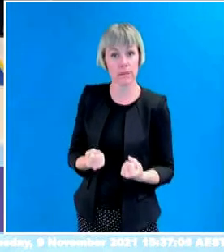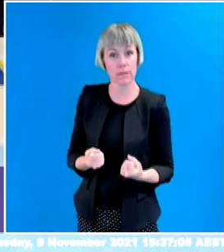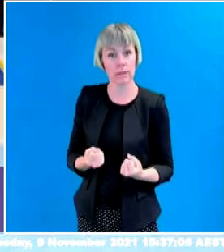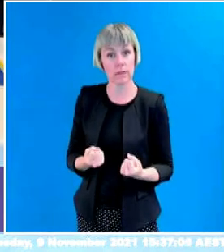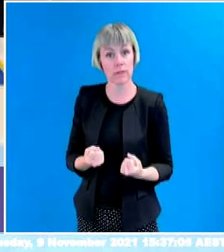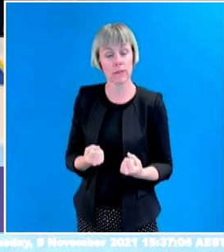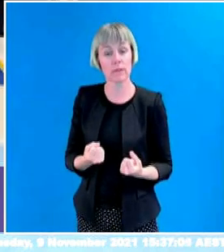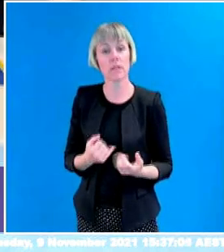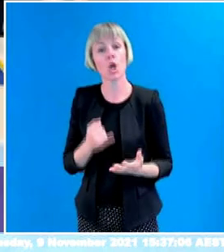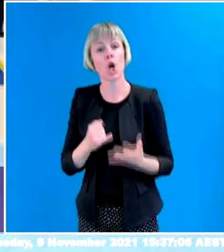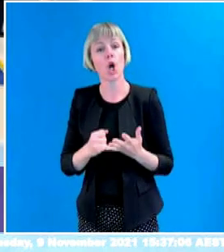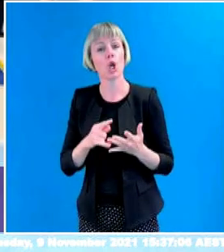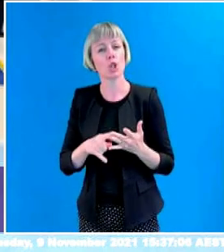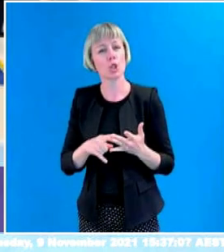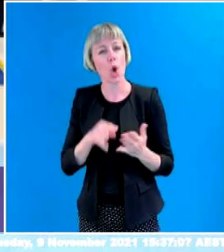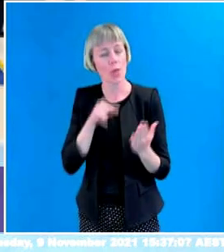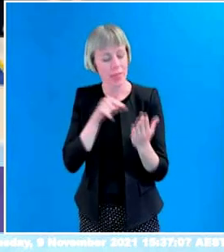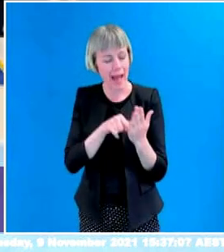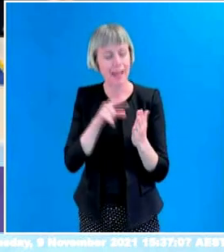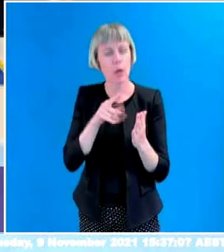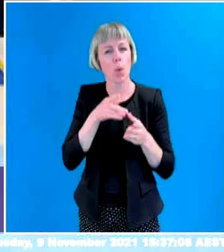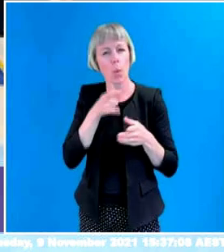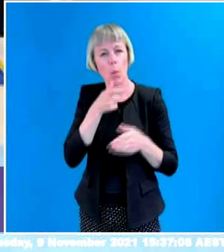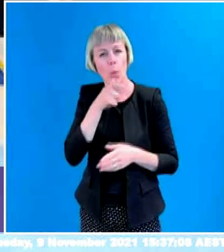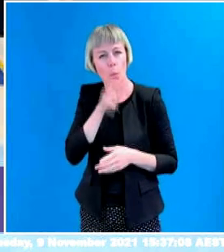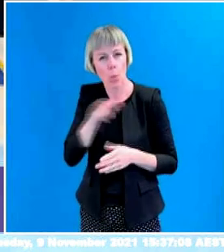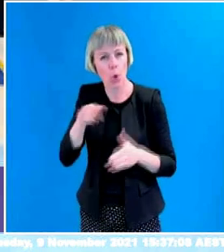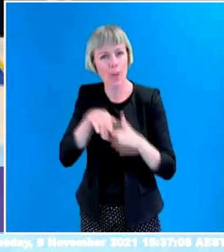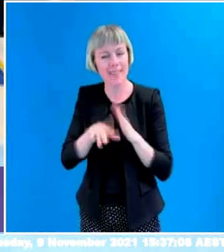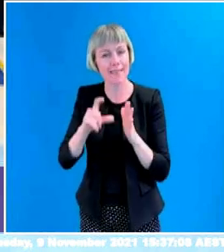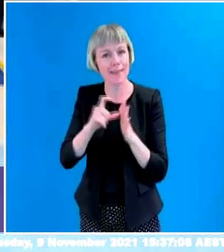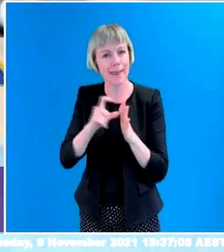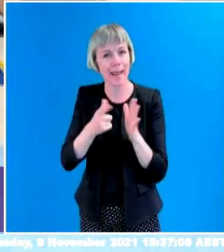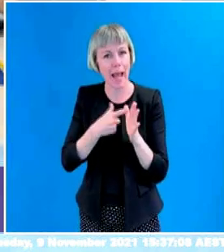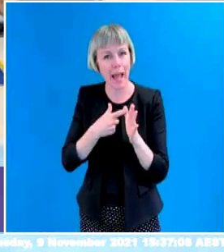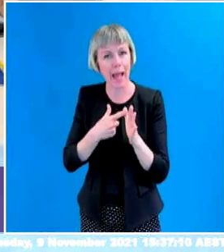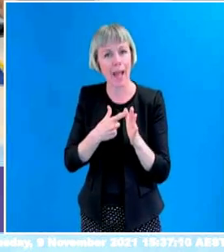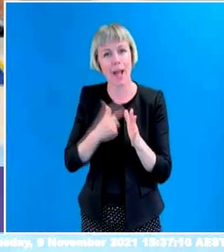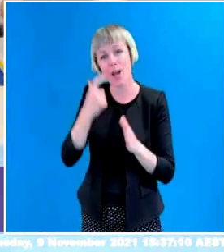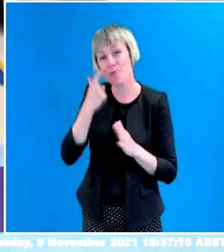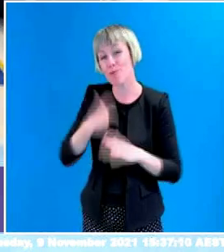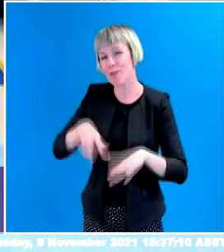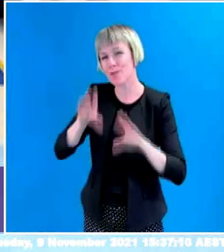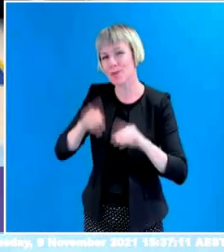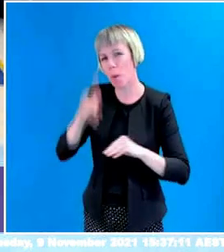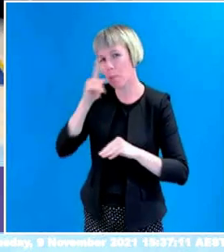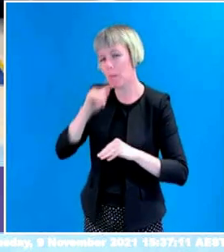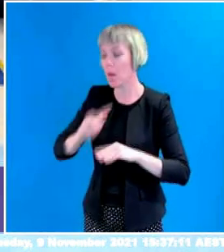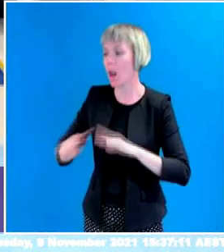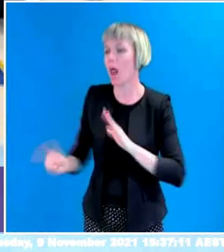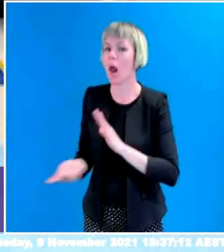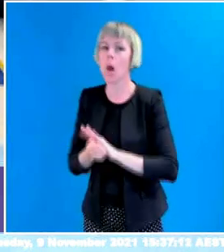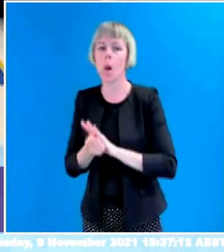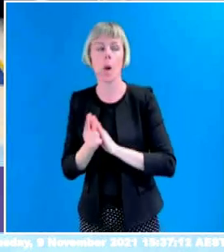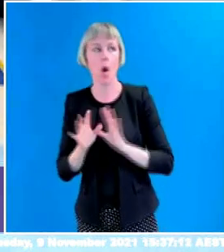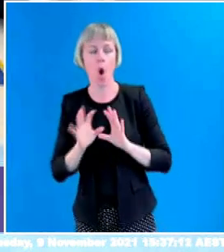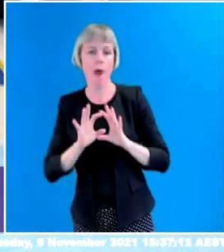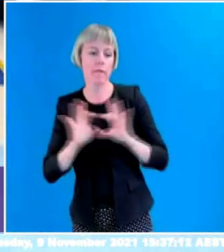discriminated against you because --- we have got stairs at the front of the